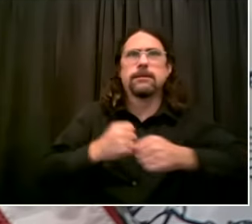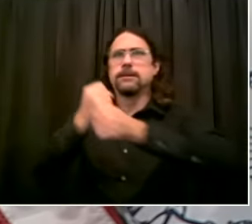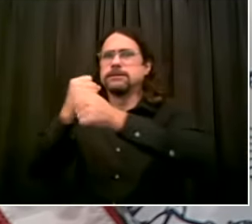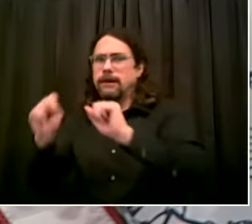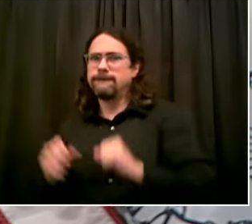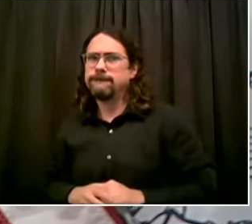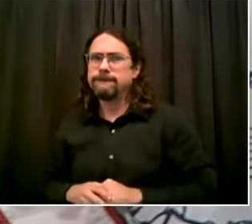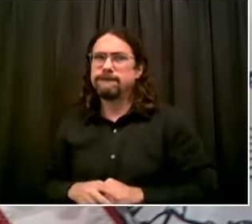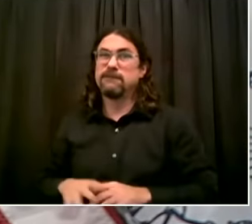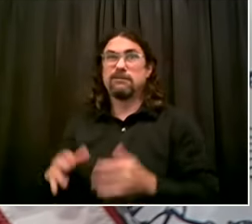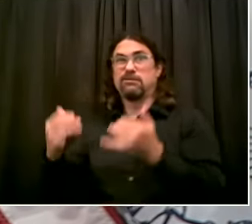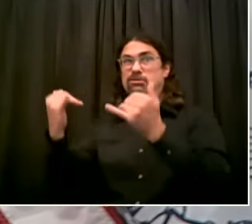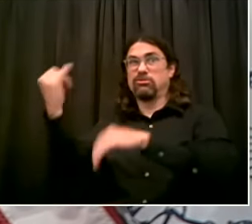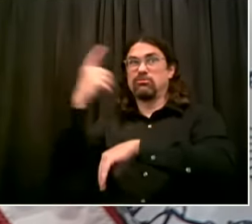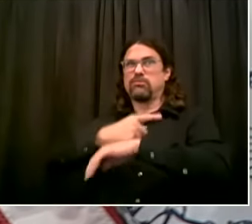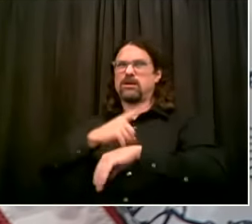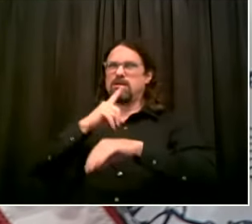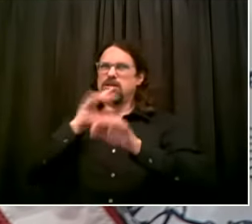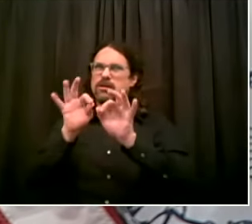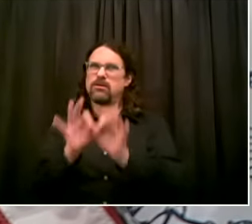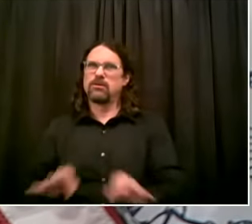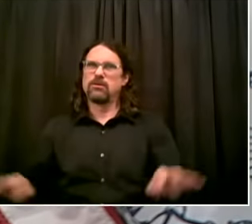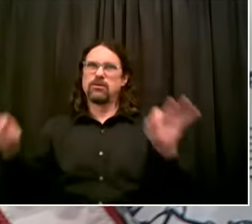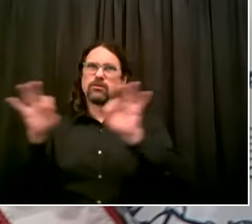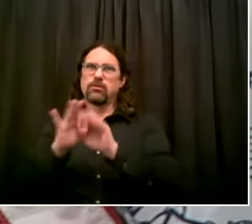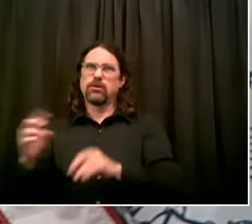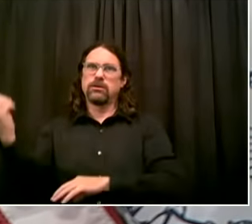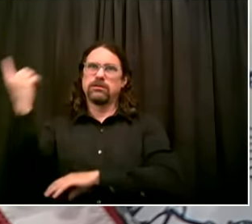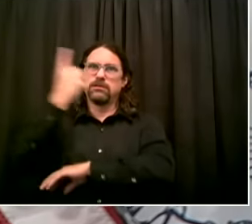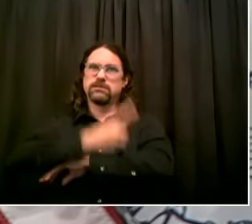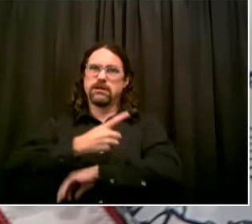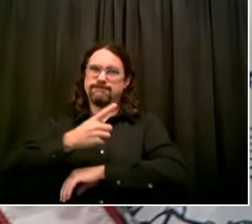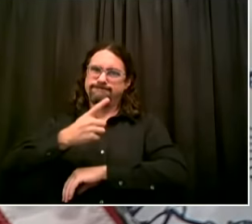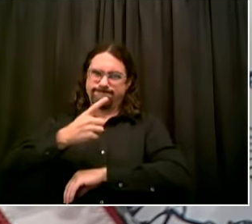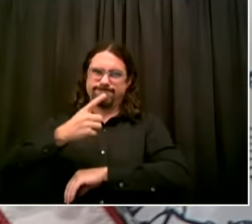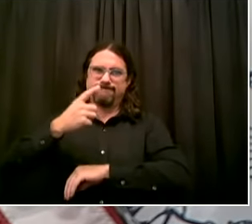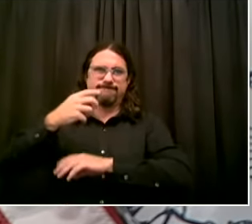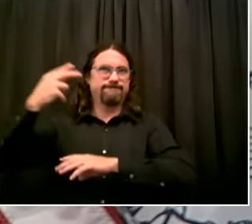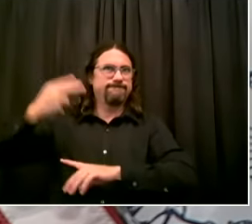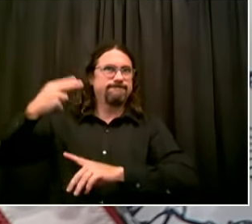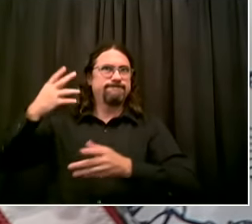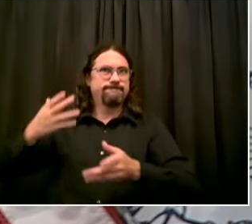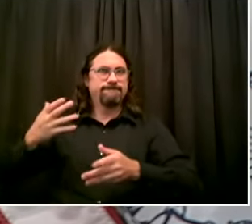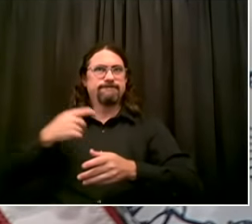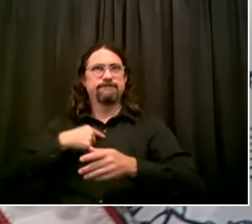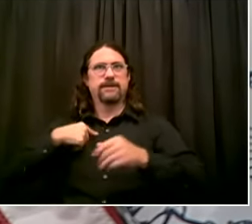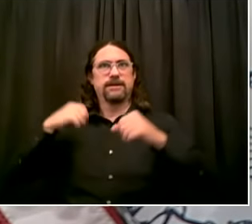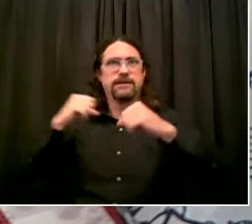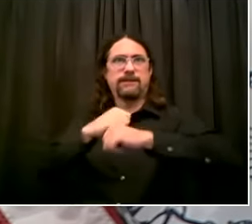GATHERINGS ESPECIALLY IN DOORS,EA WR A FACE COVERING, KEEP OCSIAL DISTANCE AND STAY 6 FEET